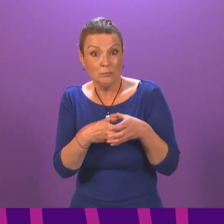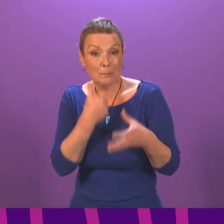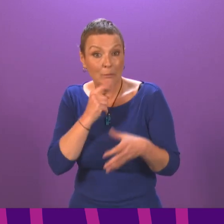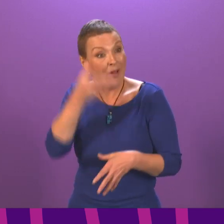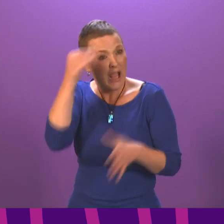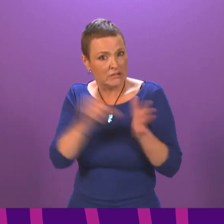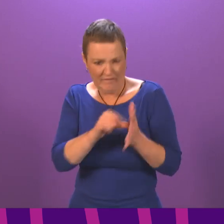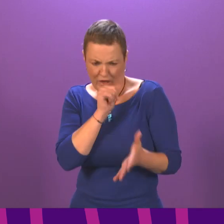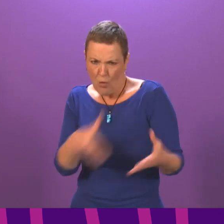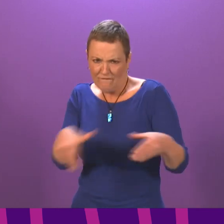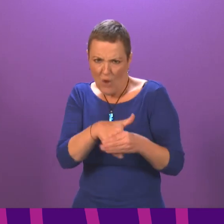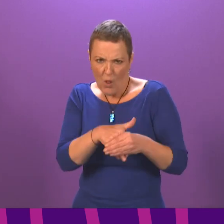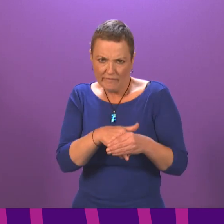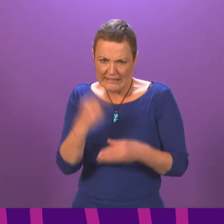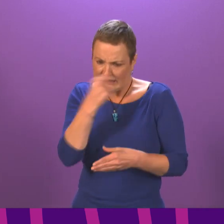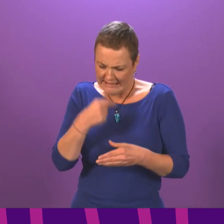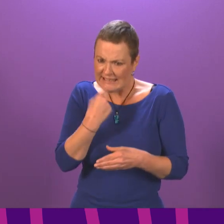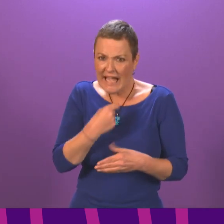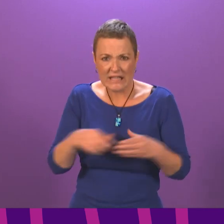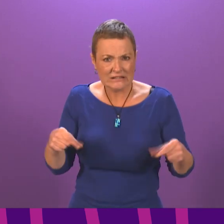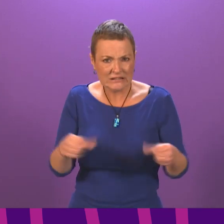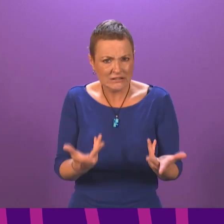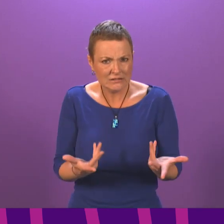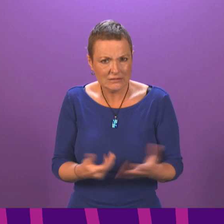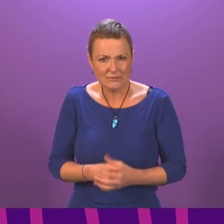The First Minister (Nicola Sturgeon): It is not that it is not a priority. There